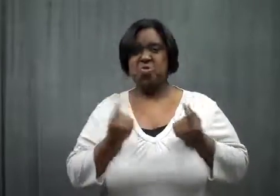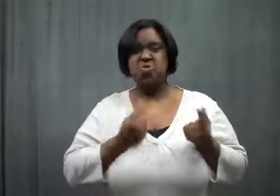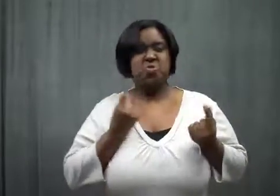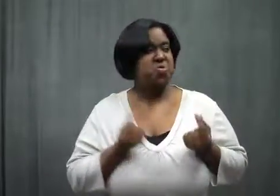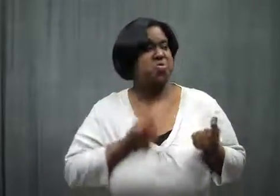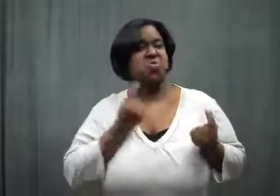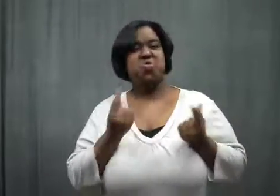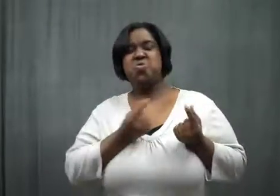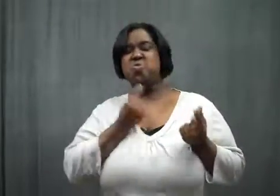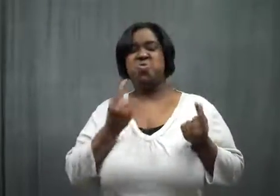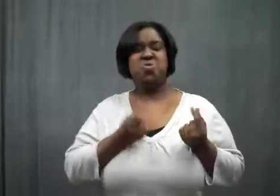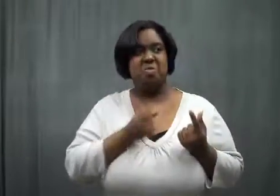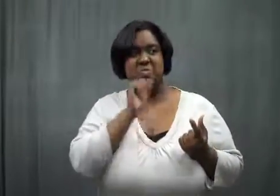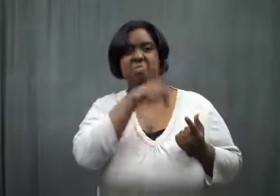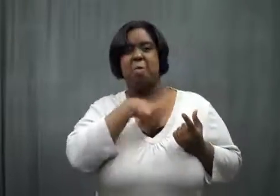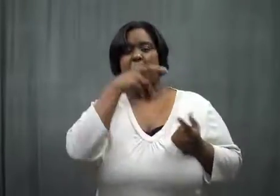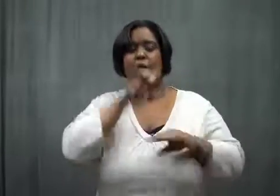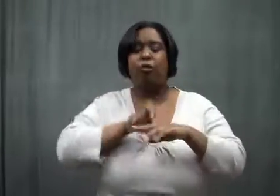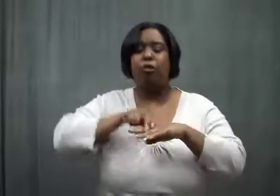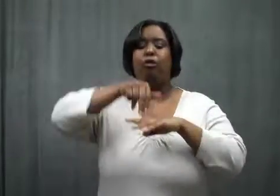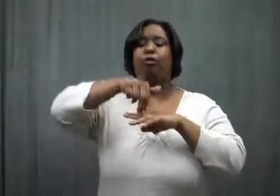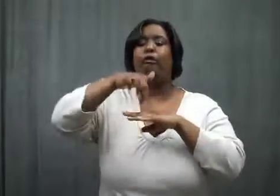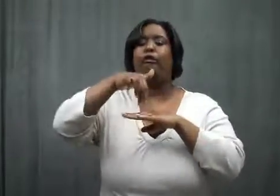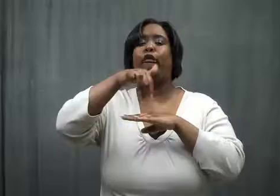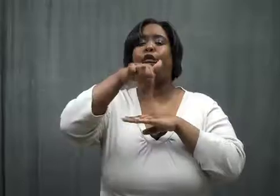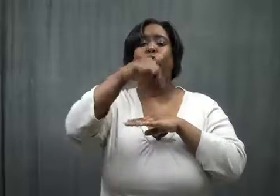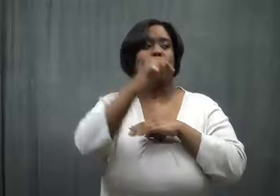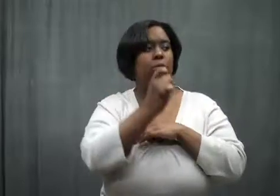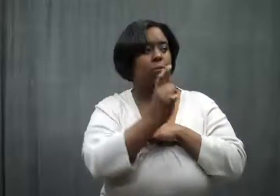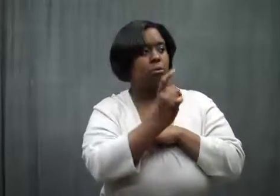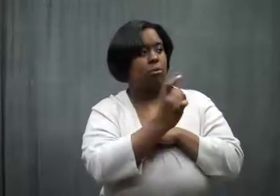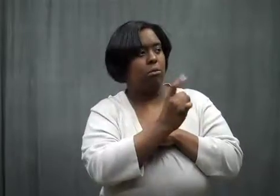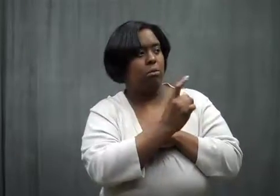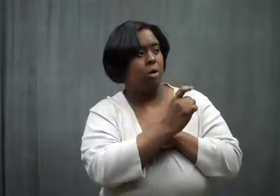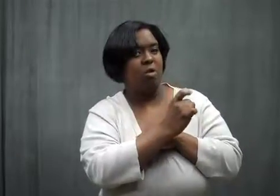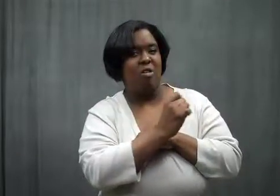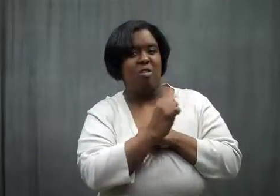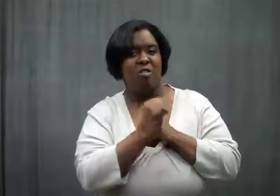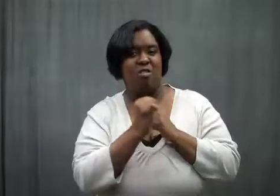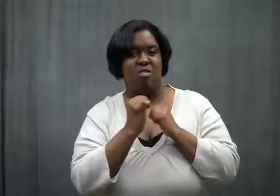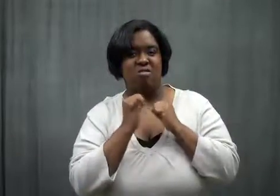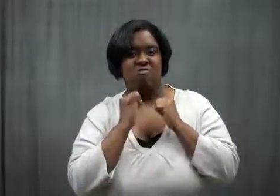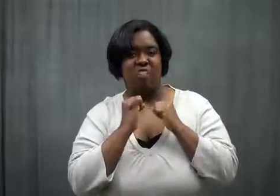As I was thinking, I saw mom get up from her chair and leave the room. Yes!